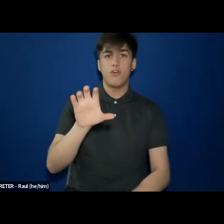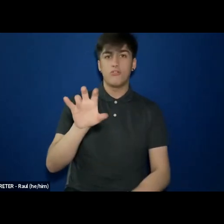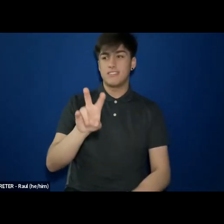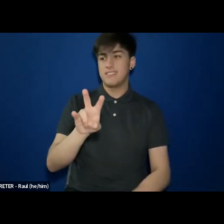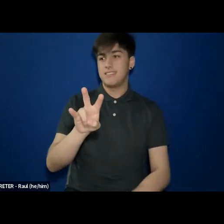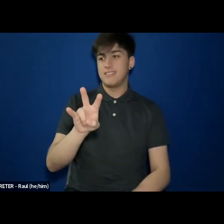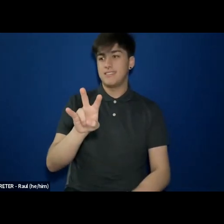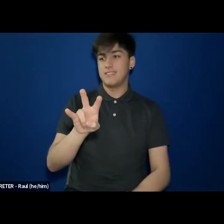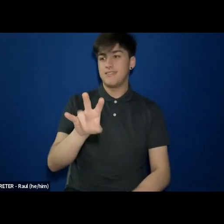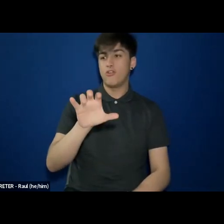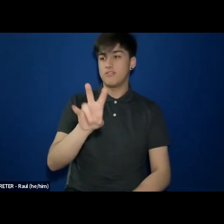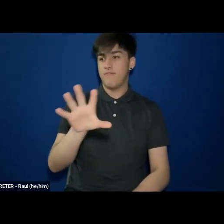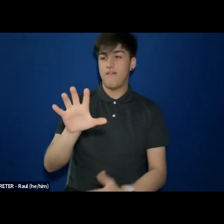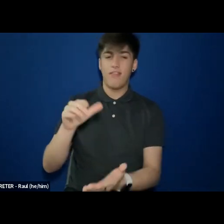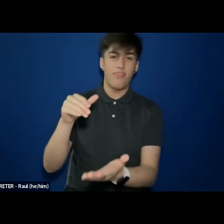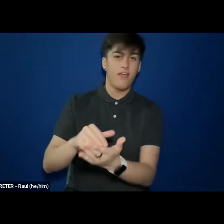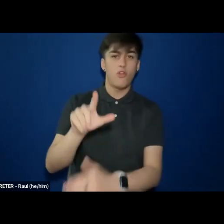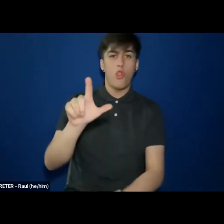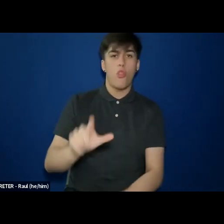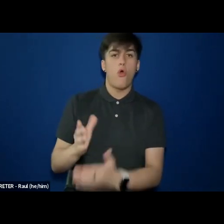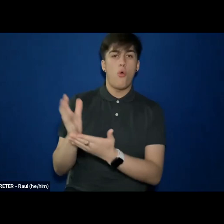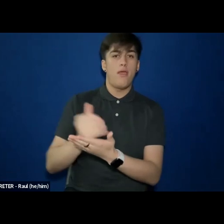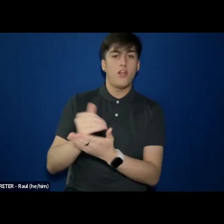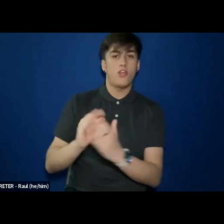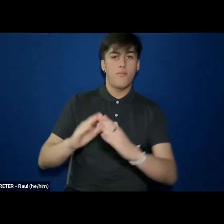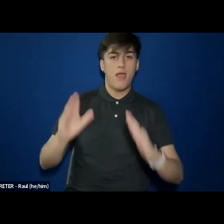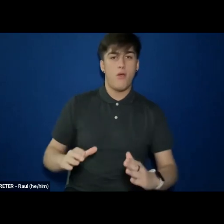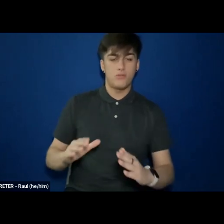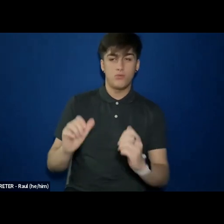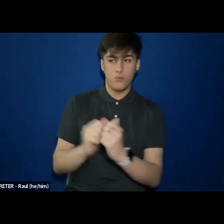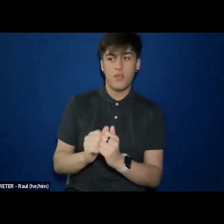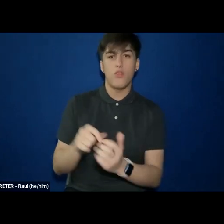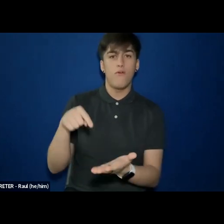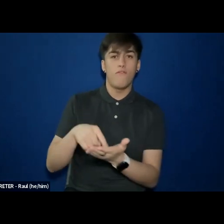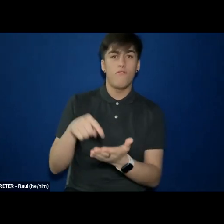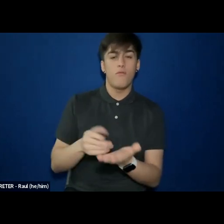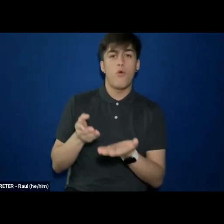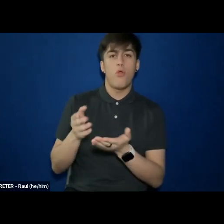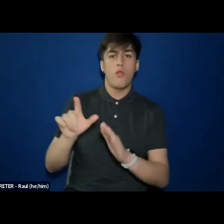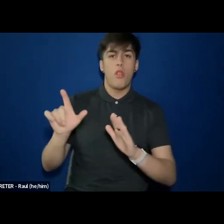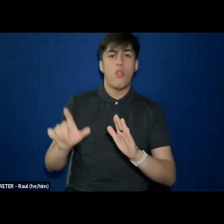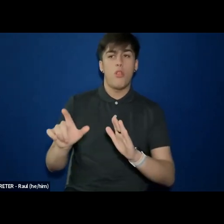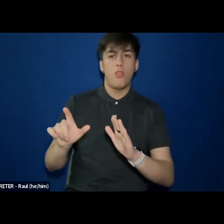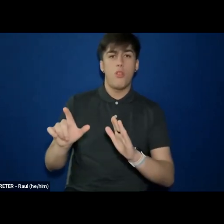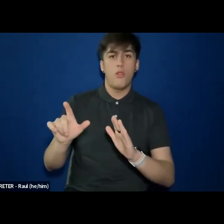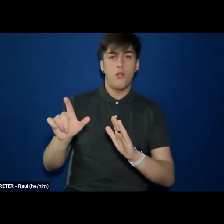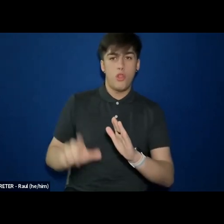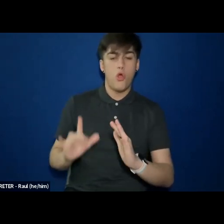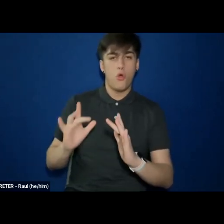low income households with affordable Internet service. And that's been a big lift. But as we